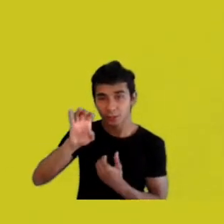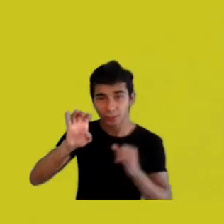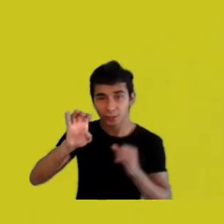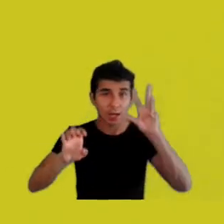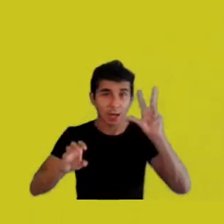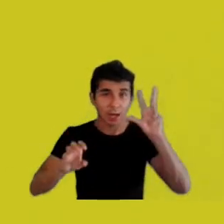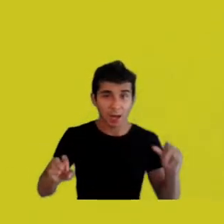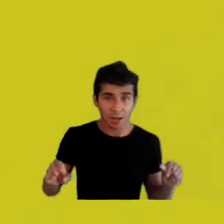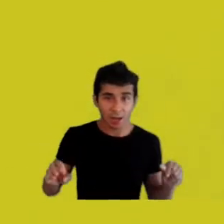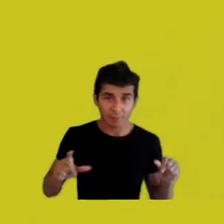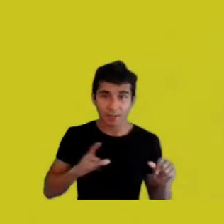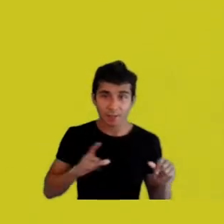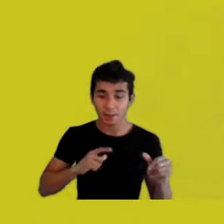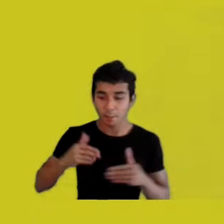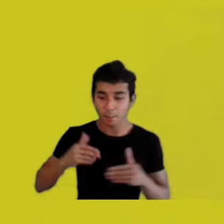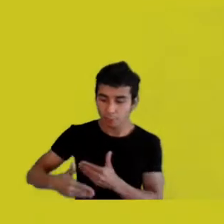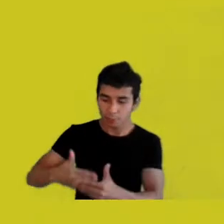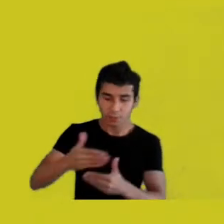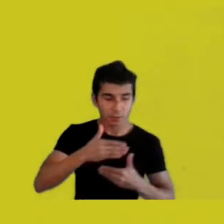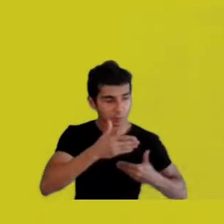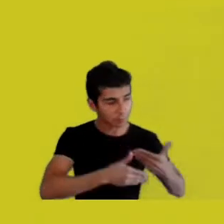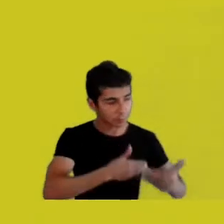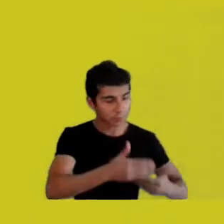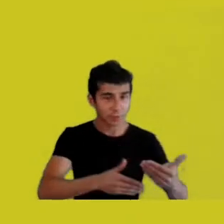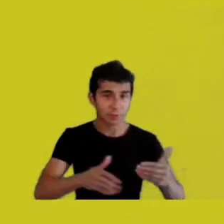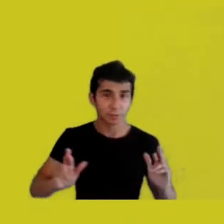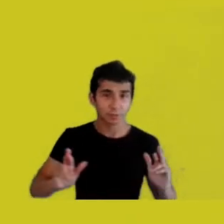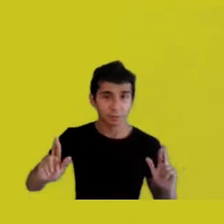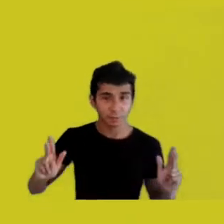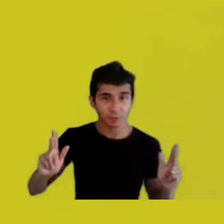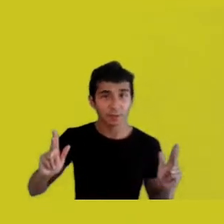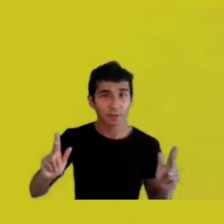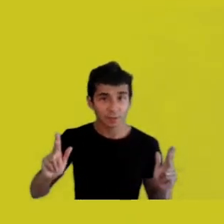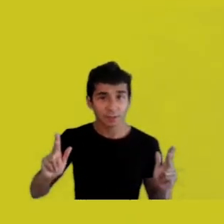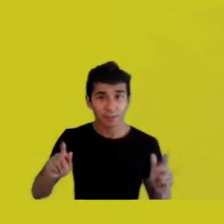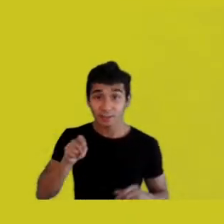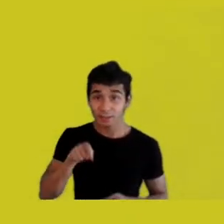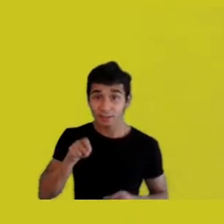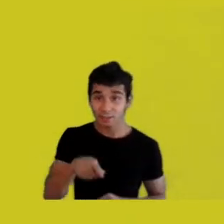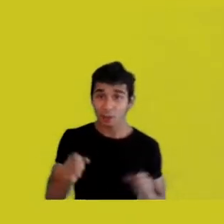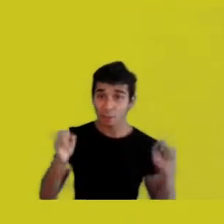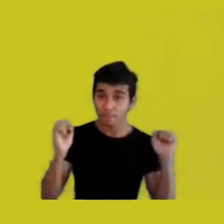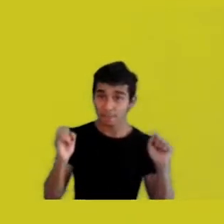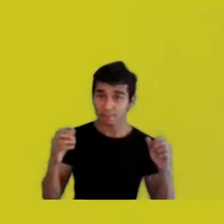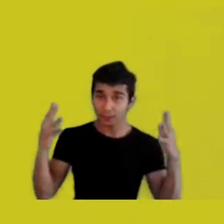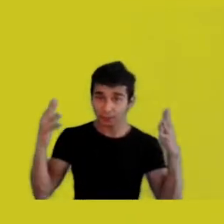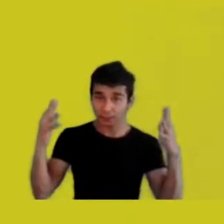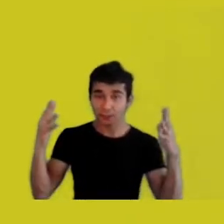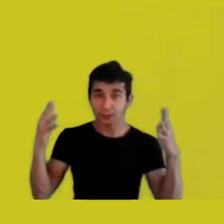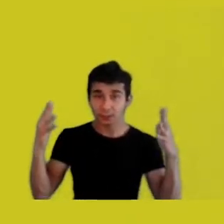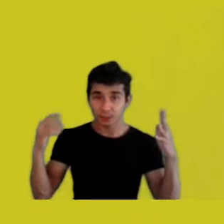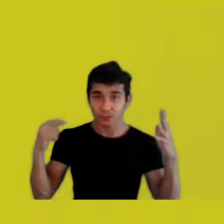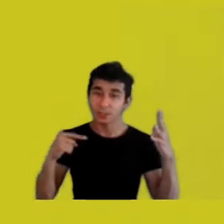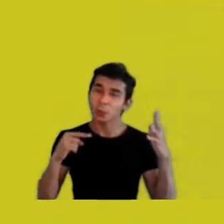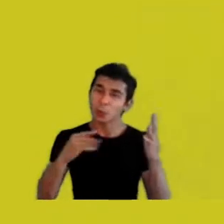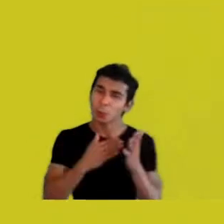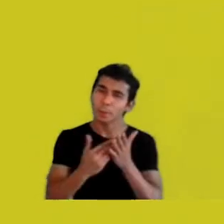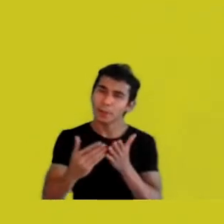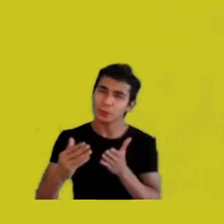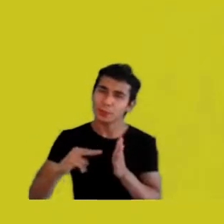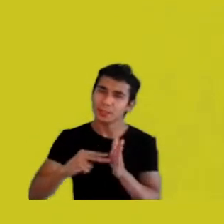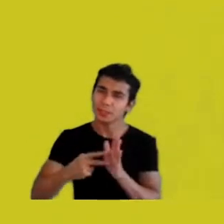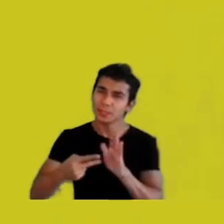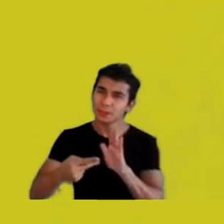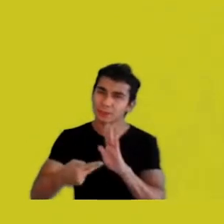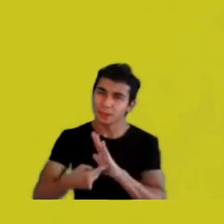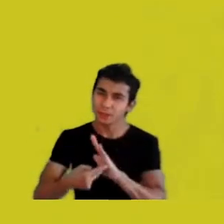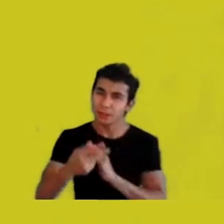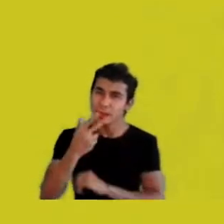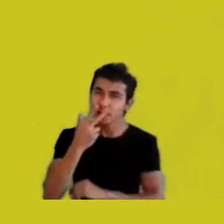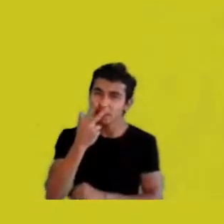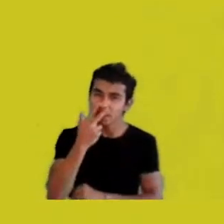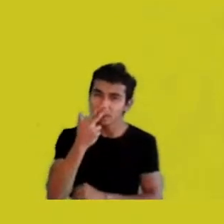That’s when the term “fetish” acquired its evil connotation,